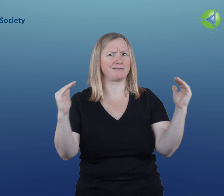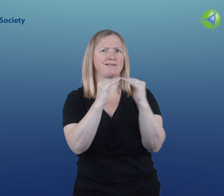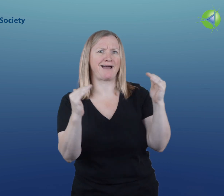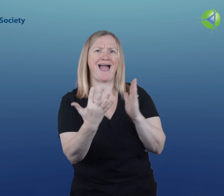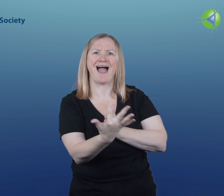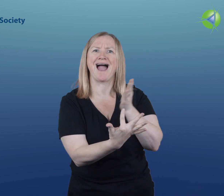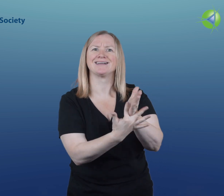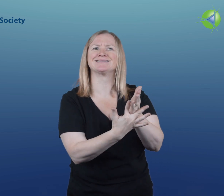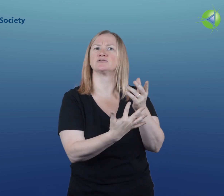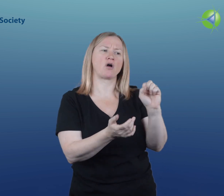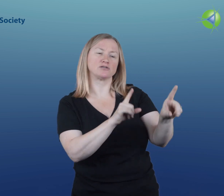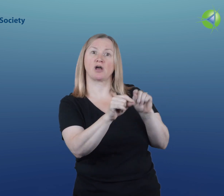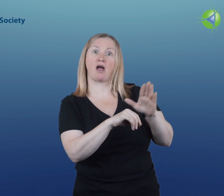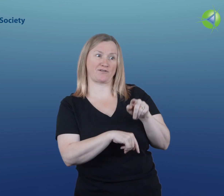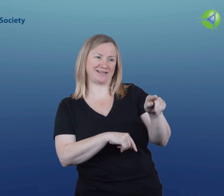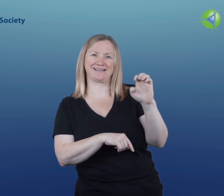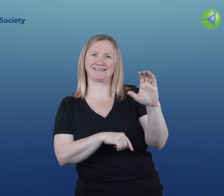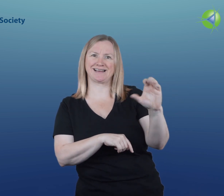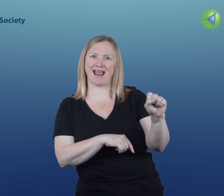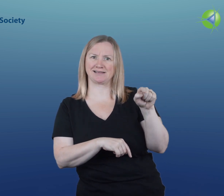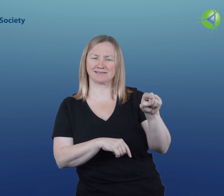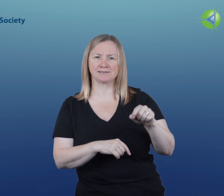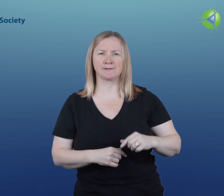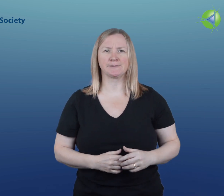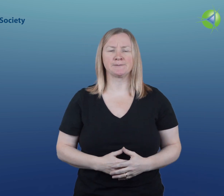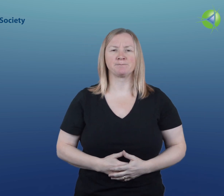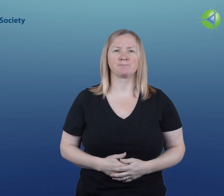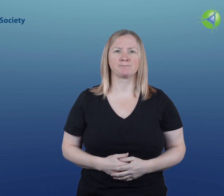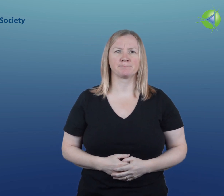to ensure equivalent access to and choice of ECS.